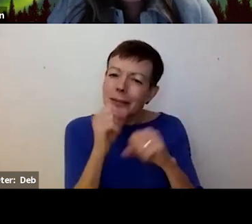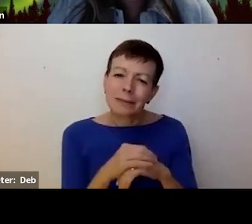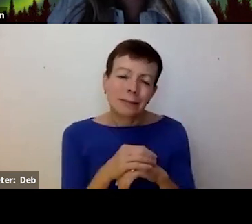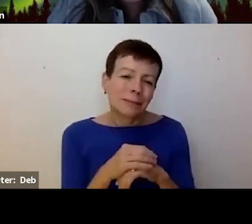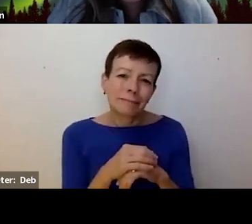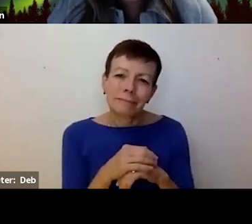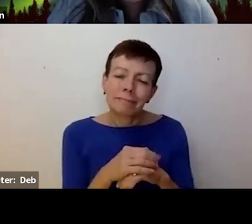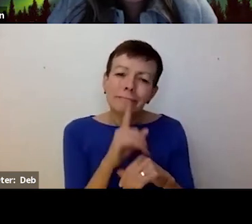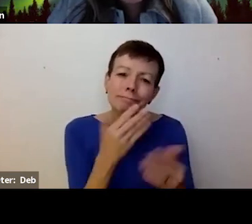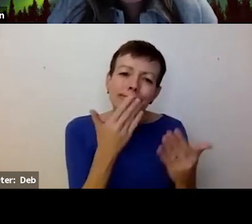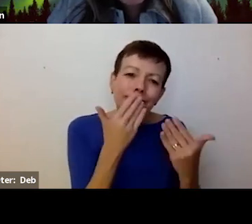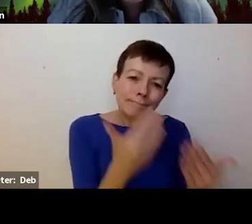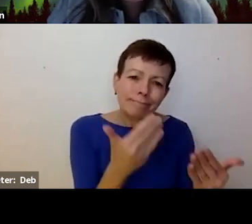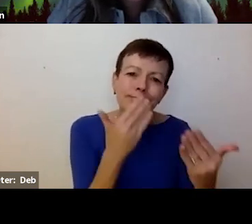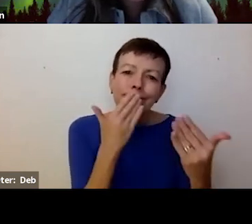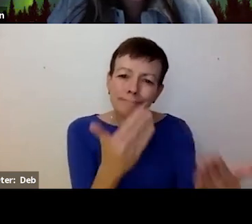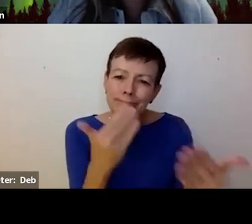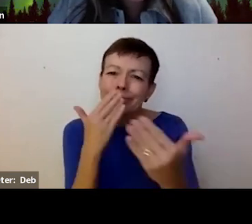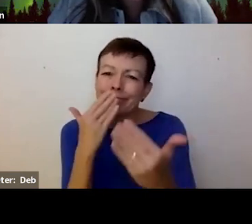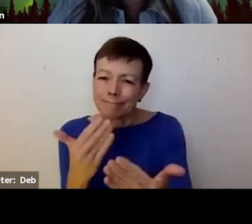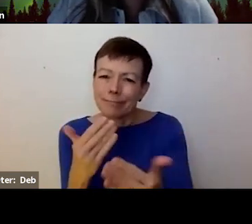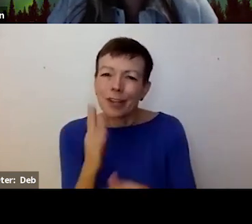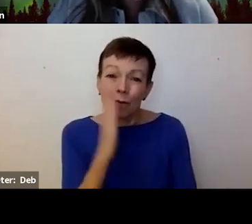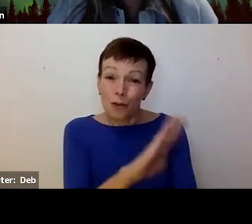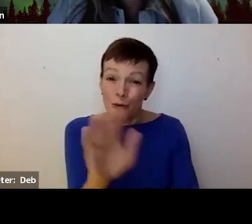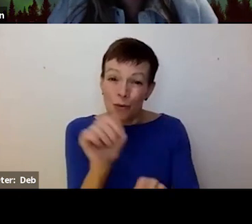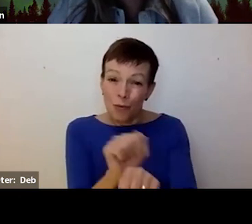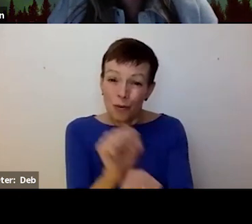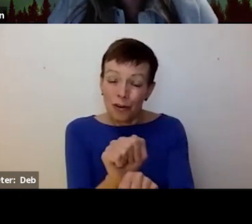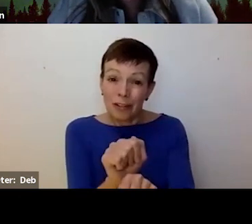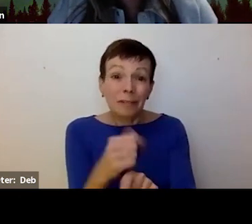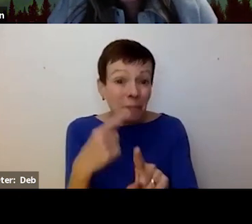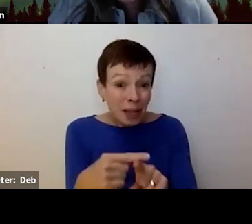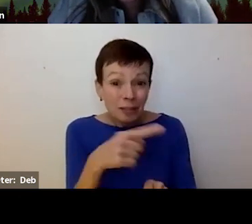the work and as many of you have already said, “this work takes time.” It takes a long time.